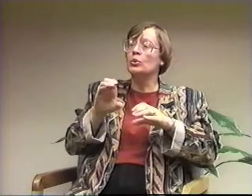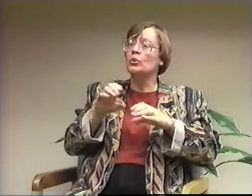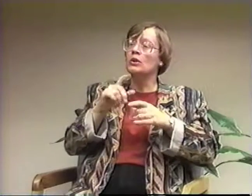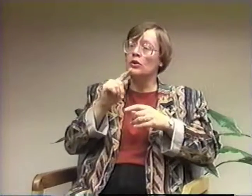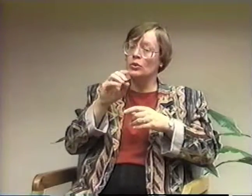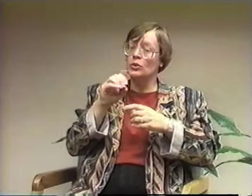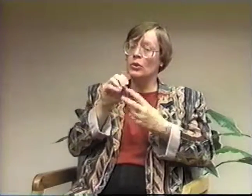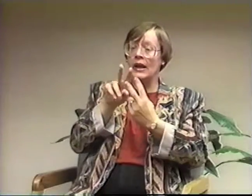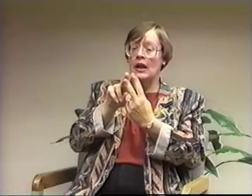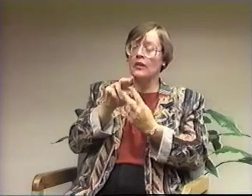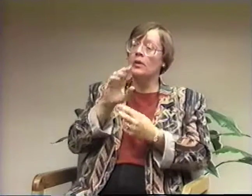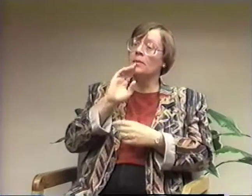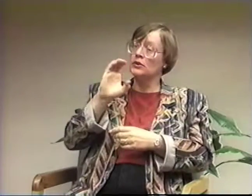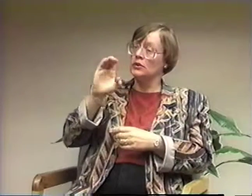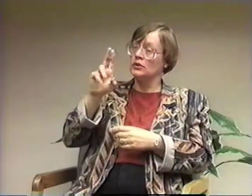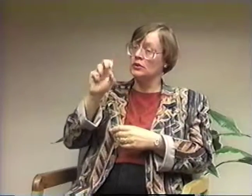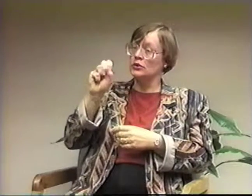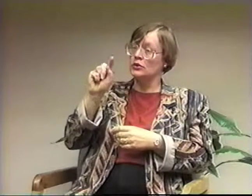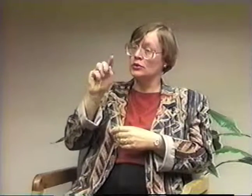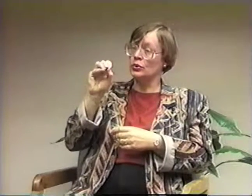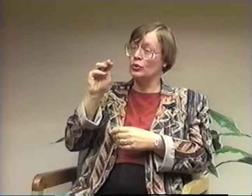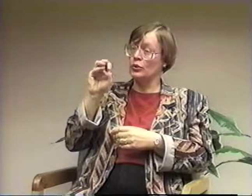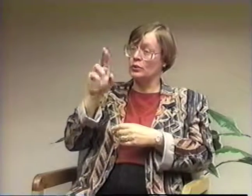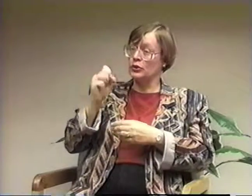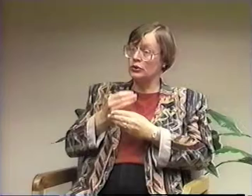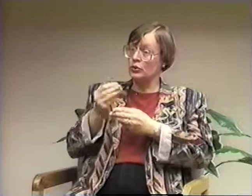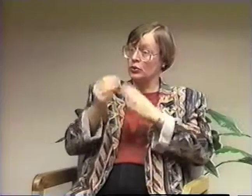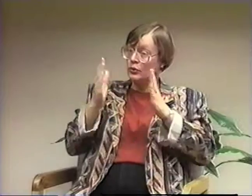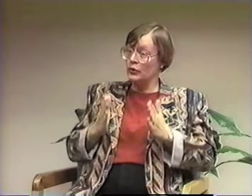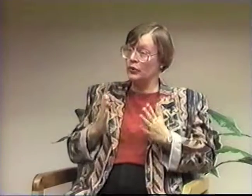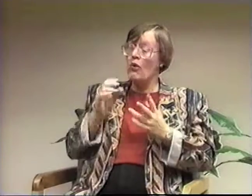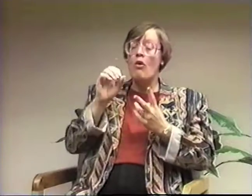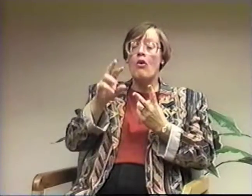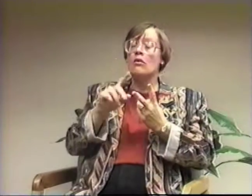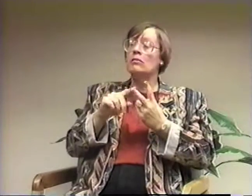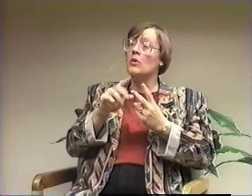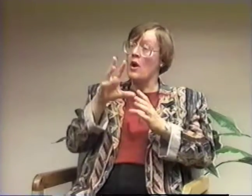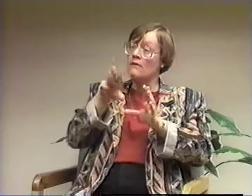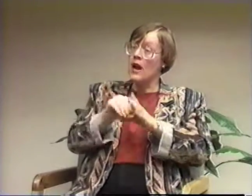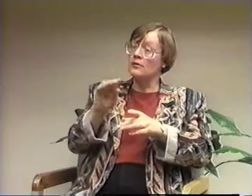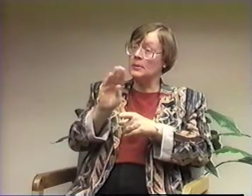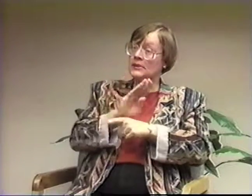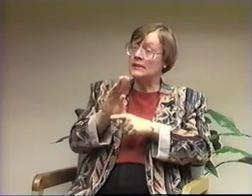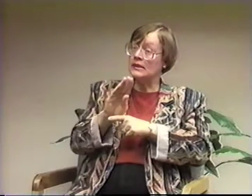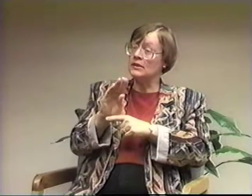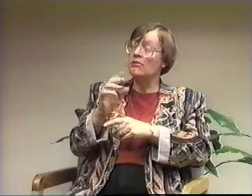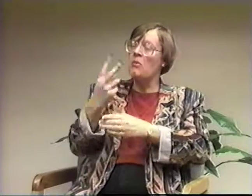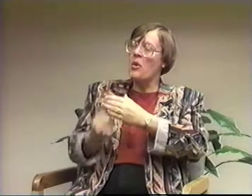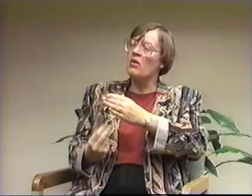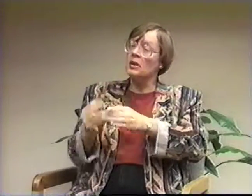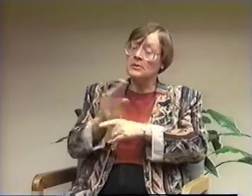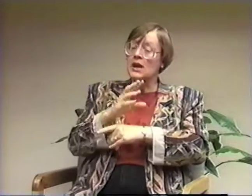as either customers or those who want to be more directly involved.